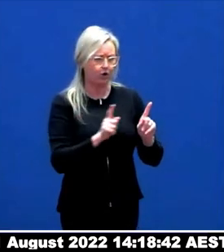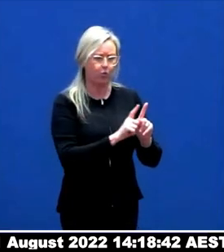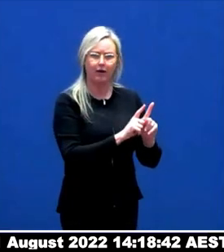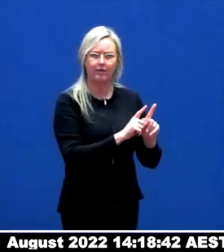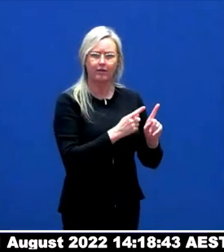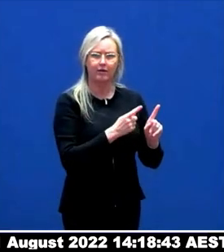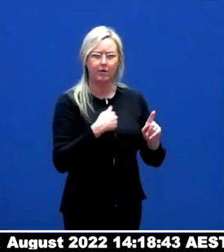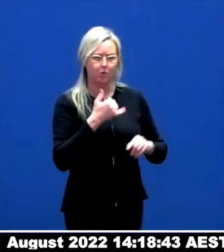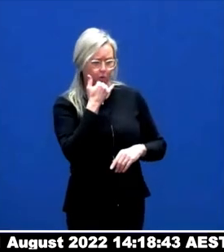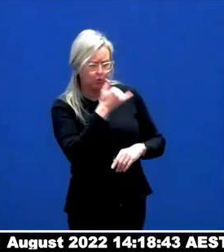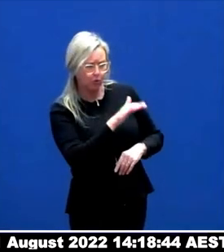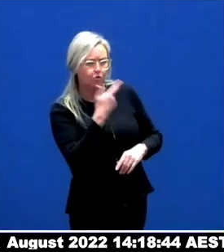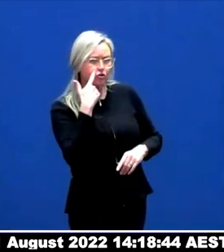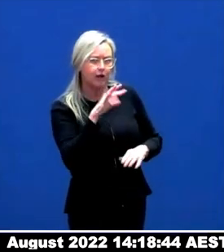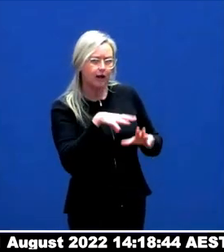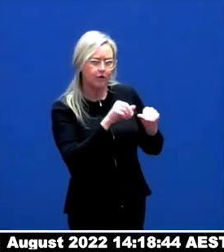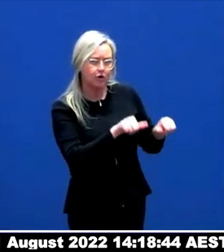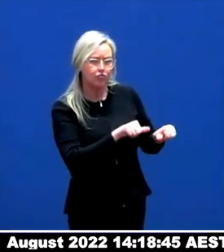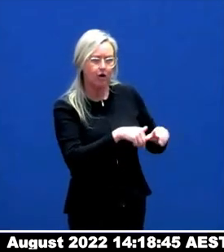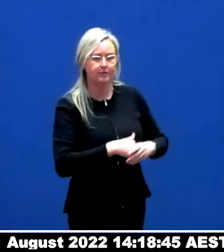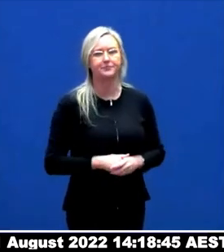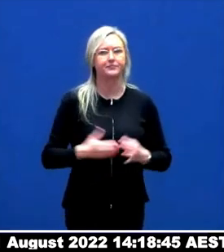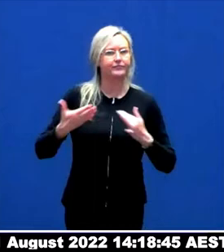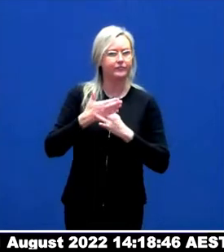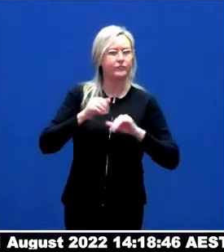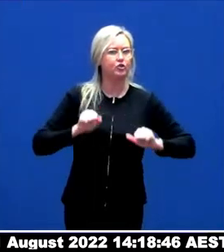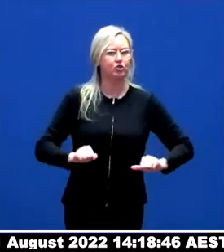For a participant whom you would describe, to use your language, vulnerable,